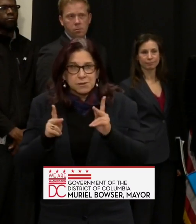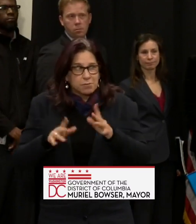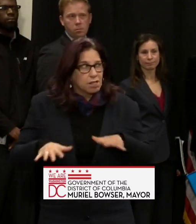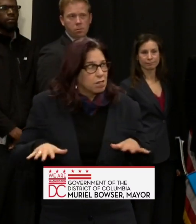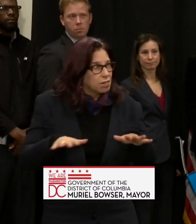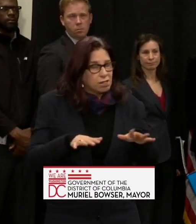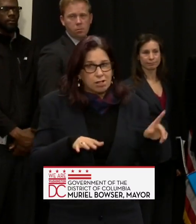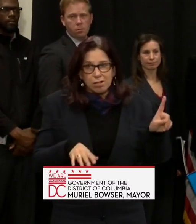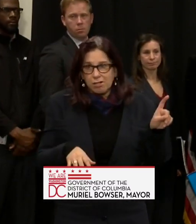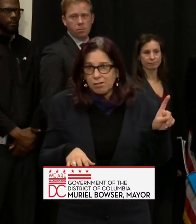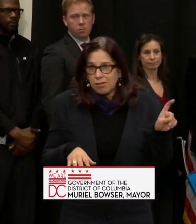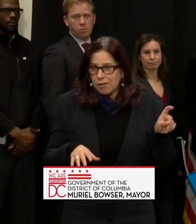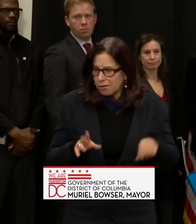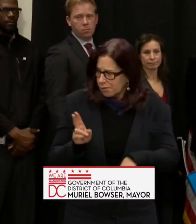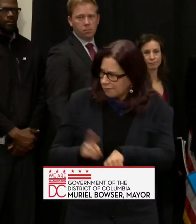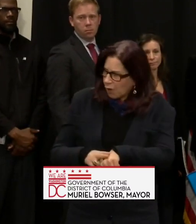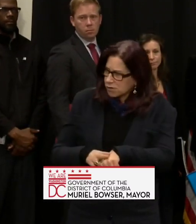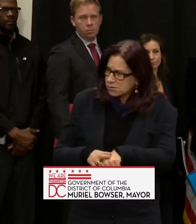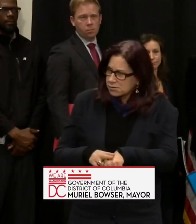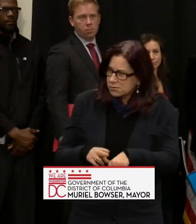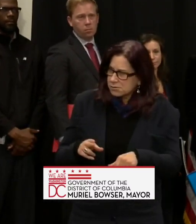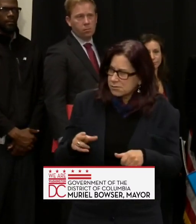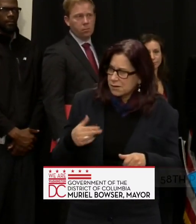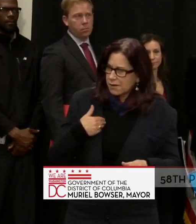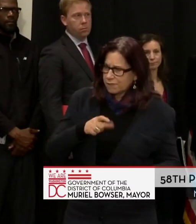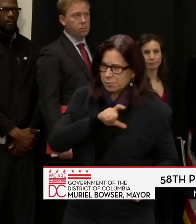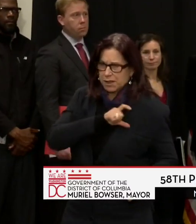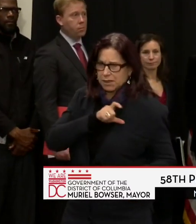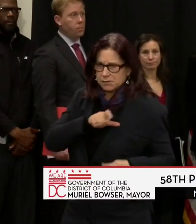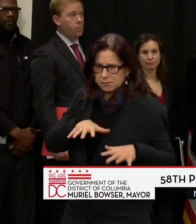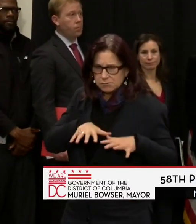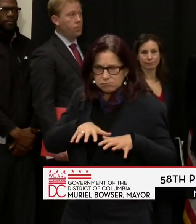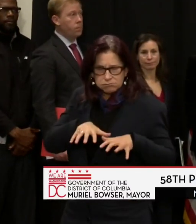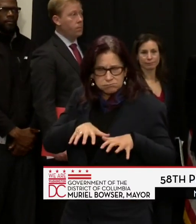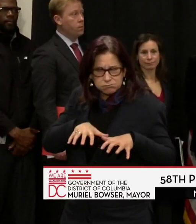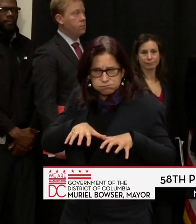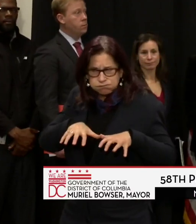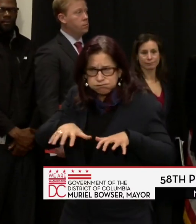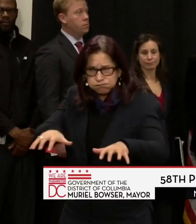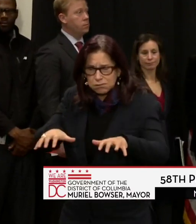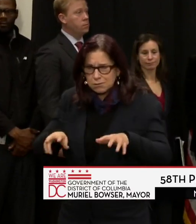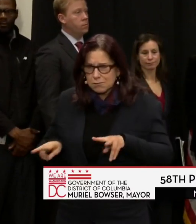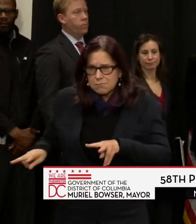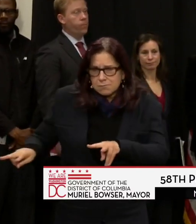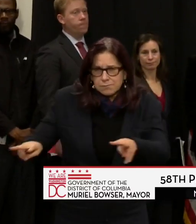POLICING ALL OF WASHINGTON, D.C. OUR GOVERNMENT SERVICES WHILE WE